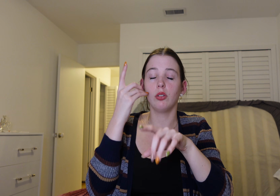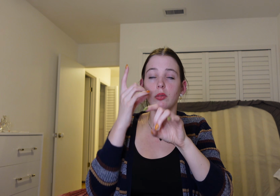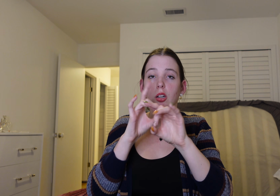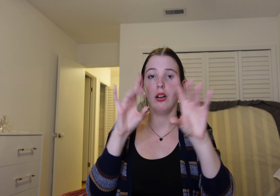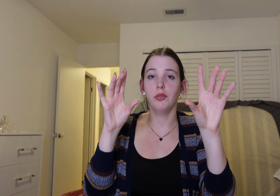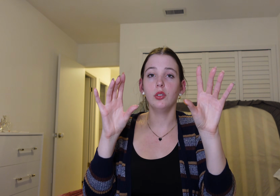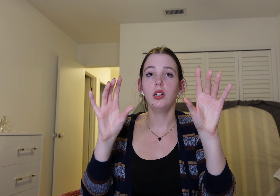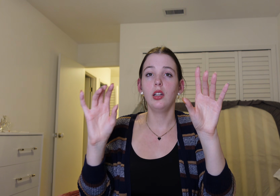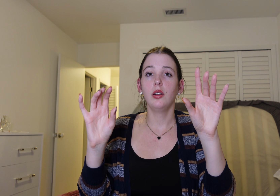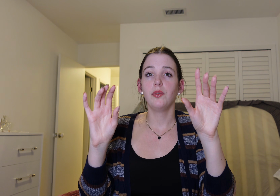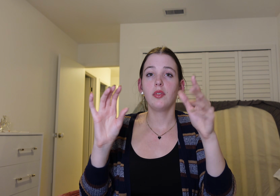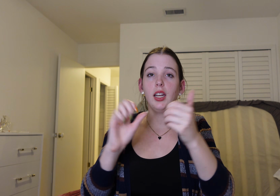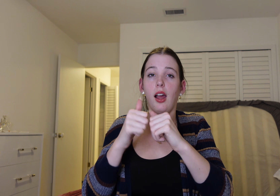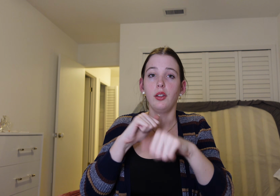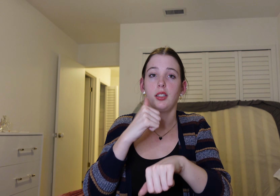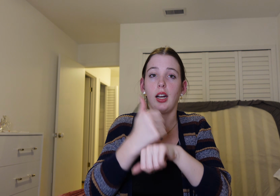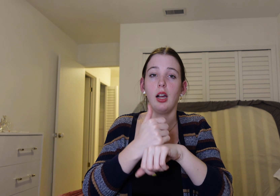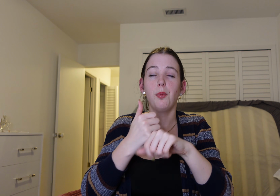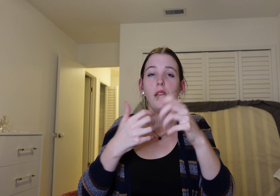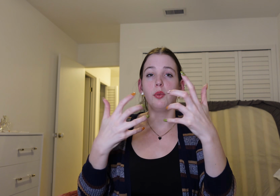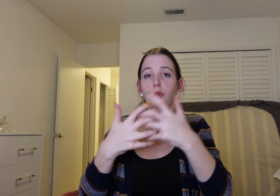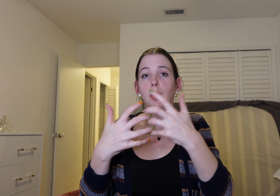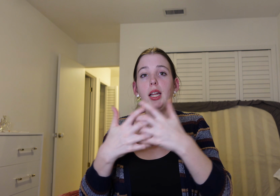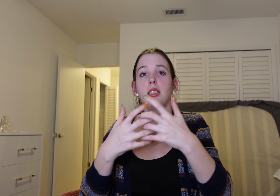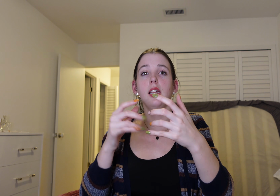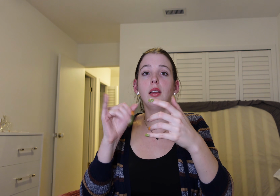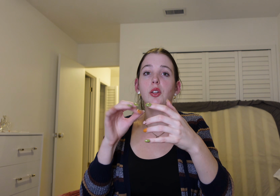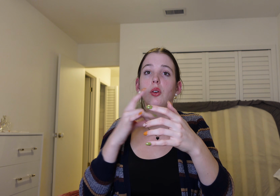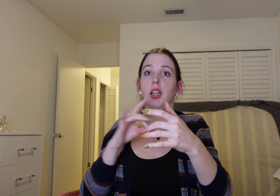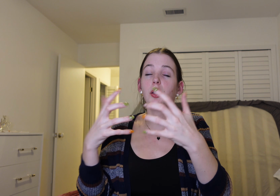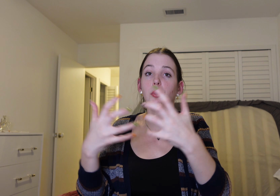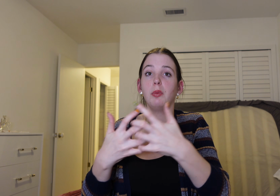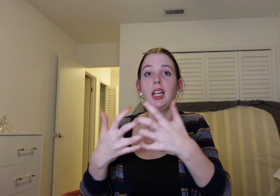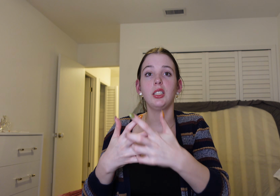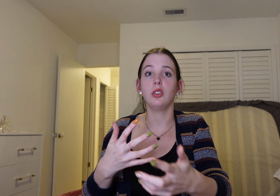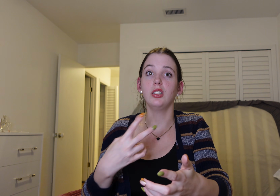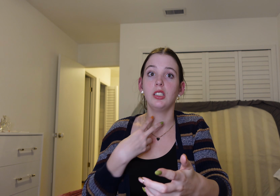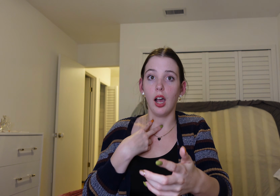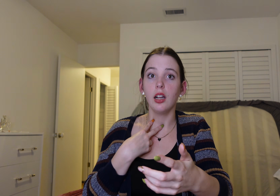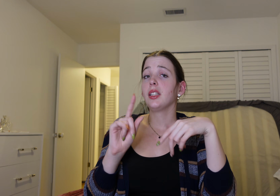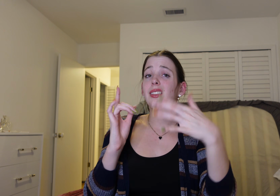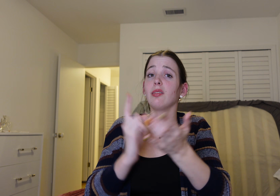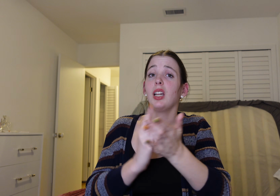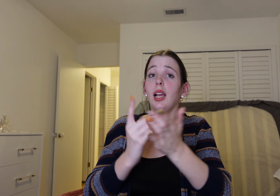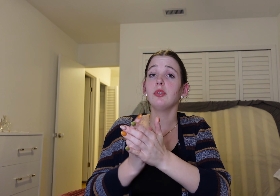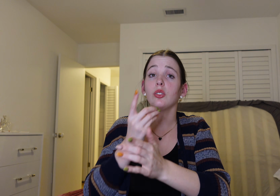dorms are awful and how they're set up and the roommates and if you don't like your roommates you're stuck sometimes those